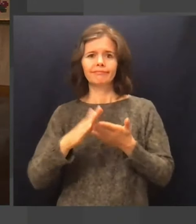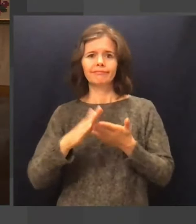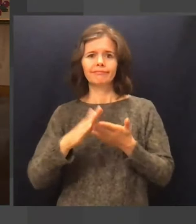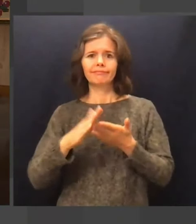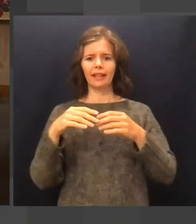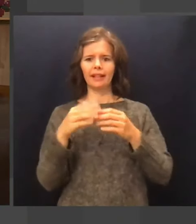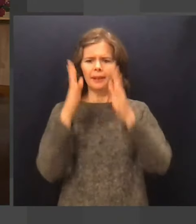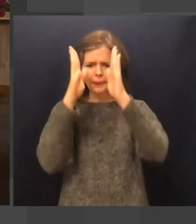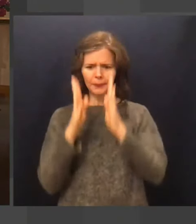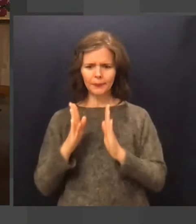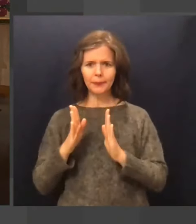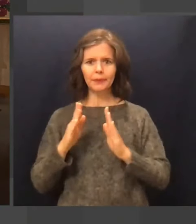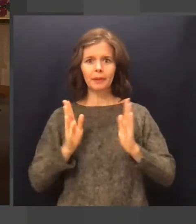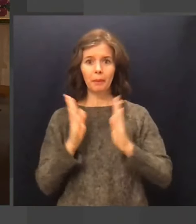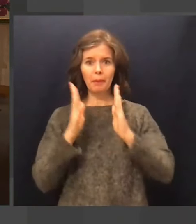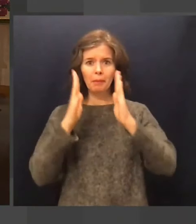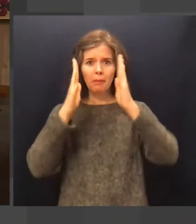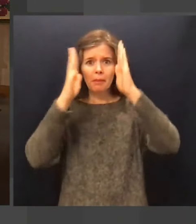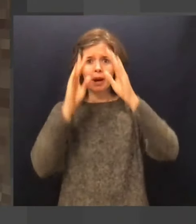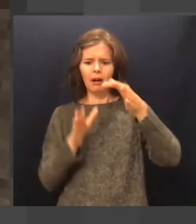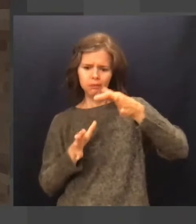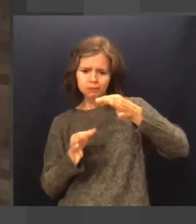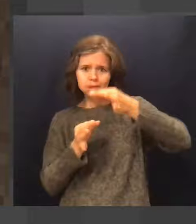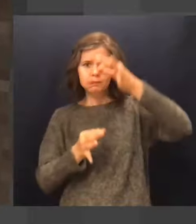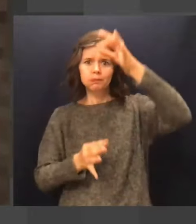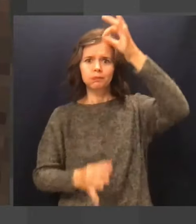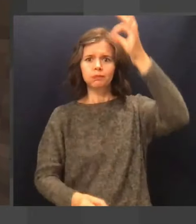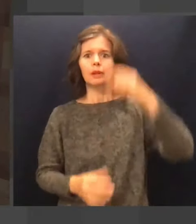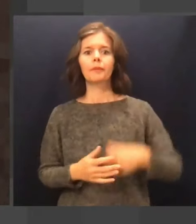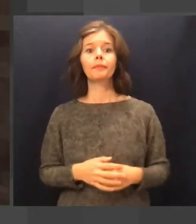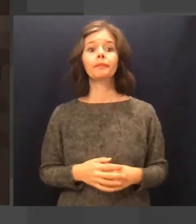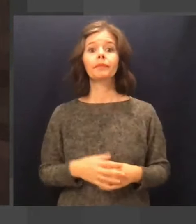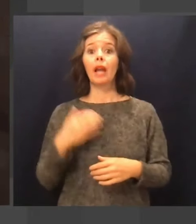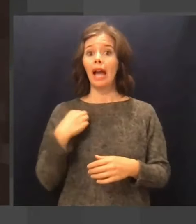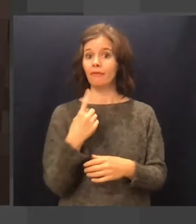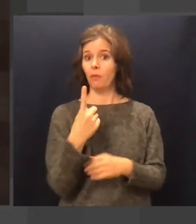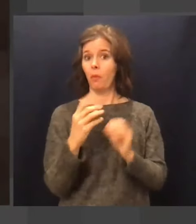VERY NICE AND YOU HAVE ANOTHER NEW CAVE BIOME TO SHOW US.